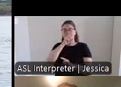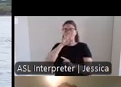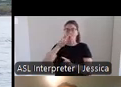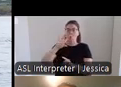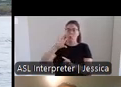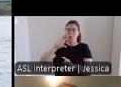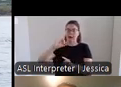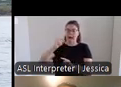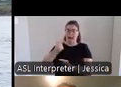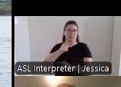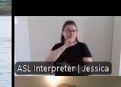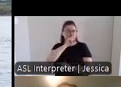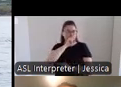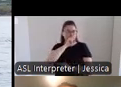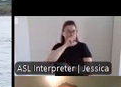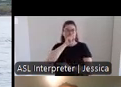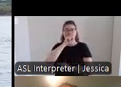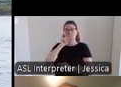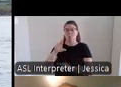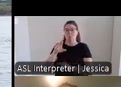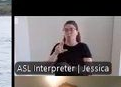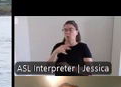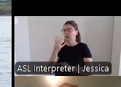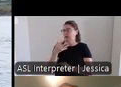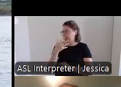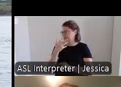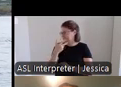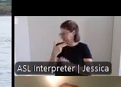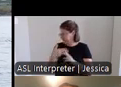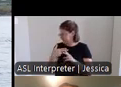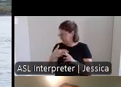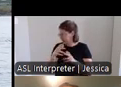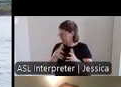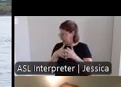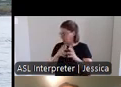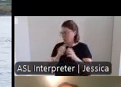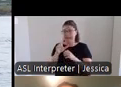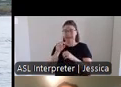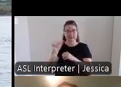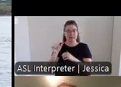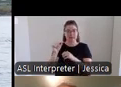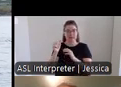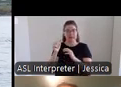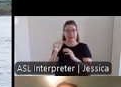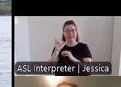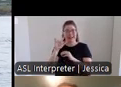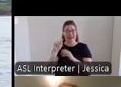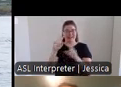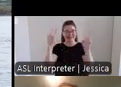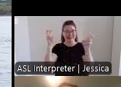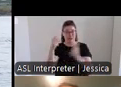or things like, the um, Americans with Disability Act Title II, um, laws.